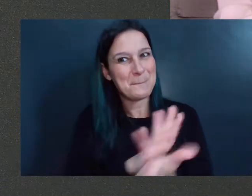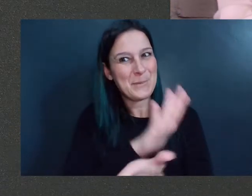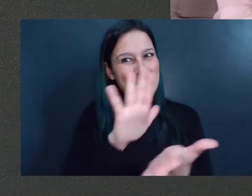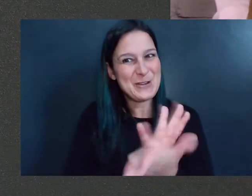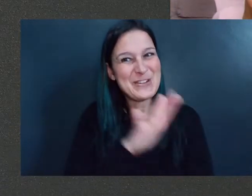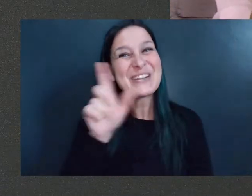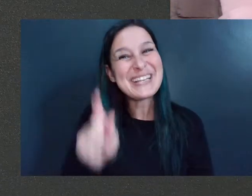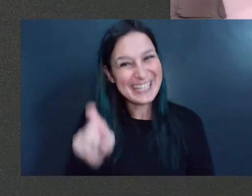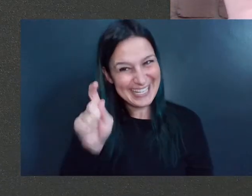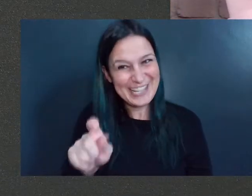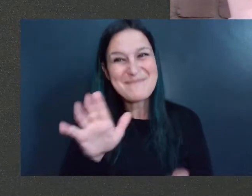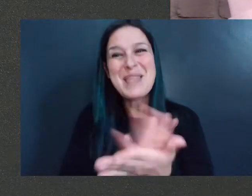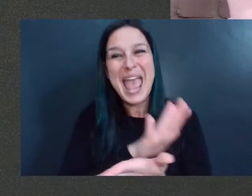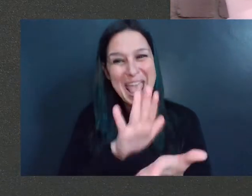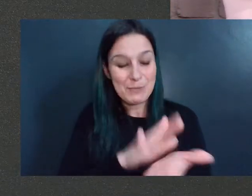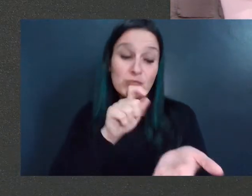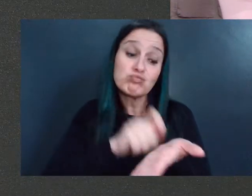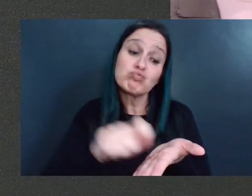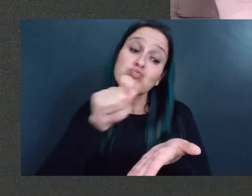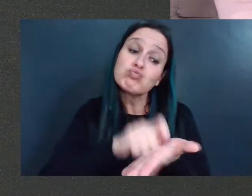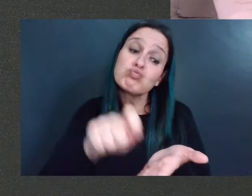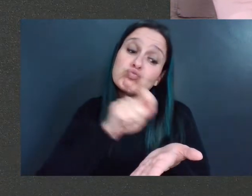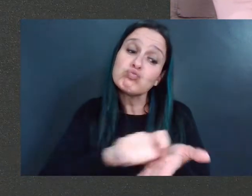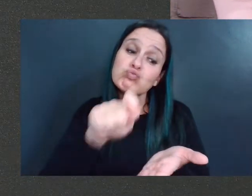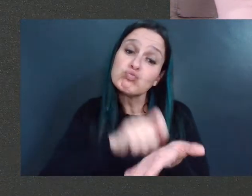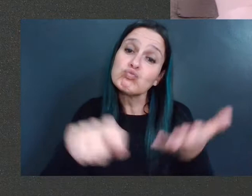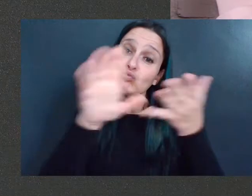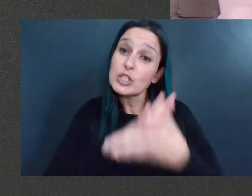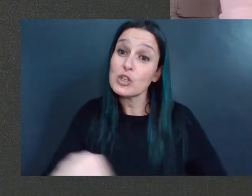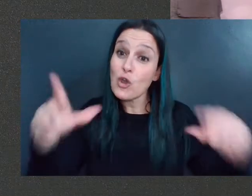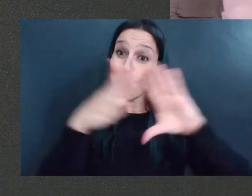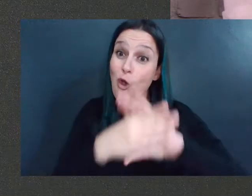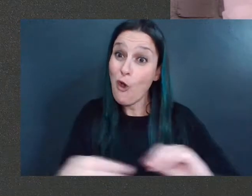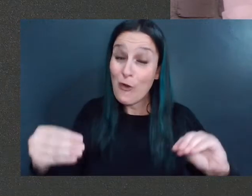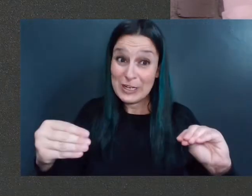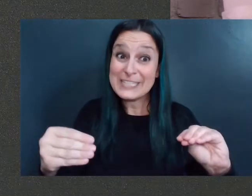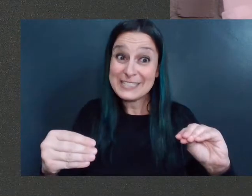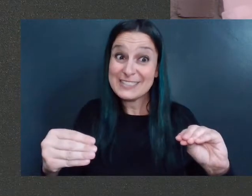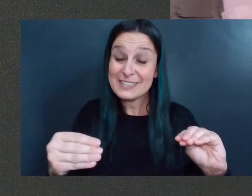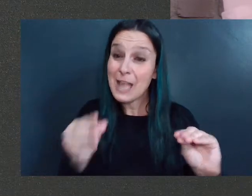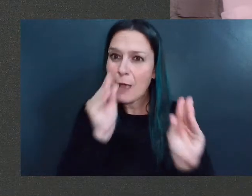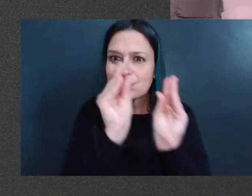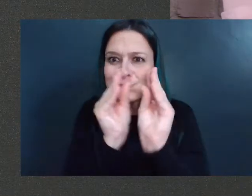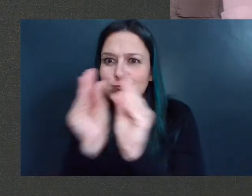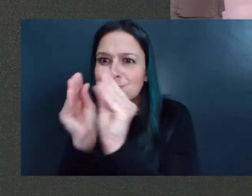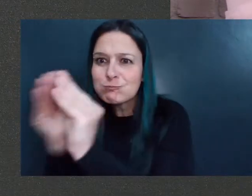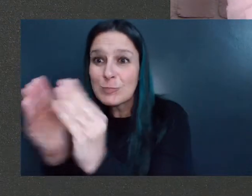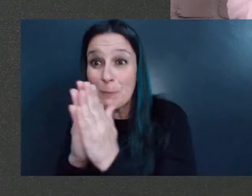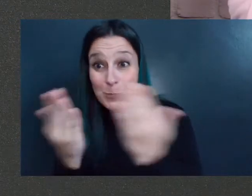He needs some paper to write his stories on. He needs to fill up his little bookshelf.